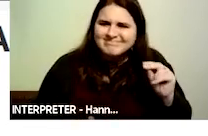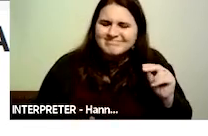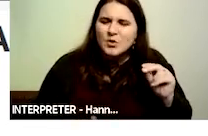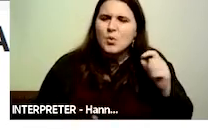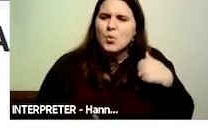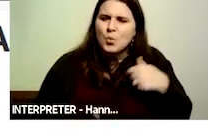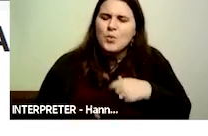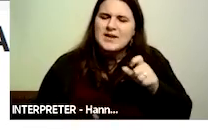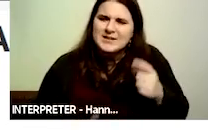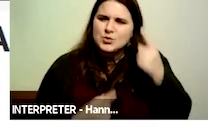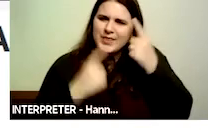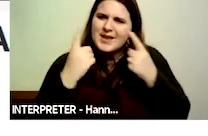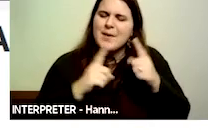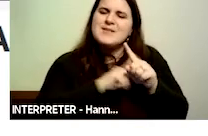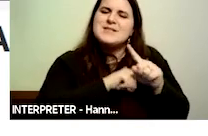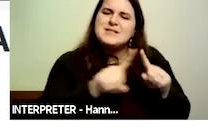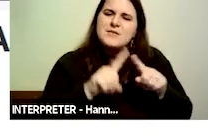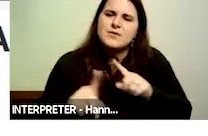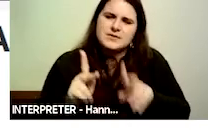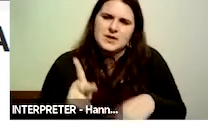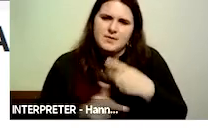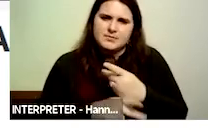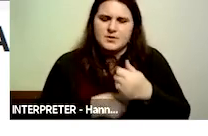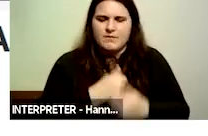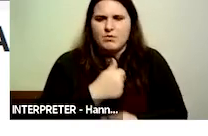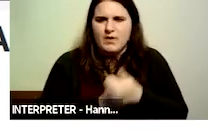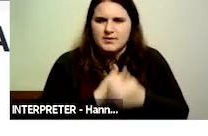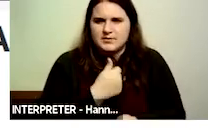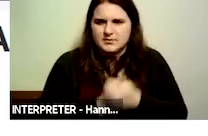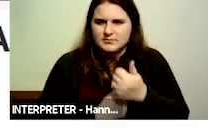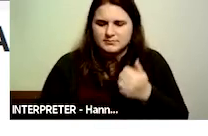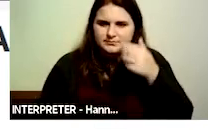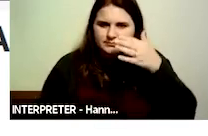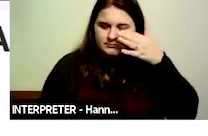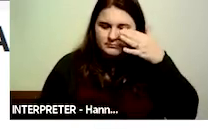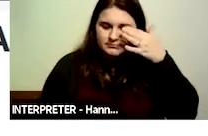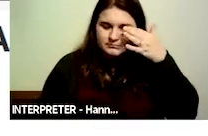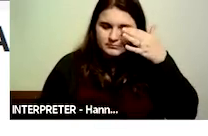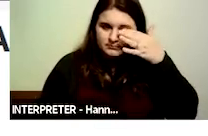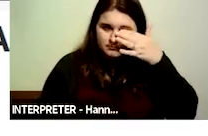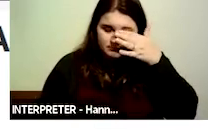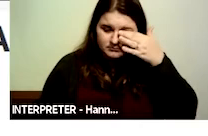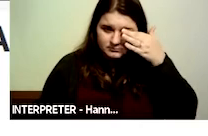Ben Woelk: We stand when from one direction. So that's the idea of this winds tree wind trees and security awareness.